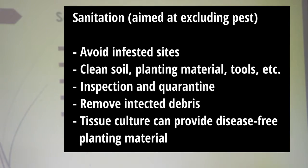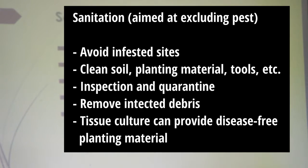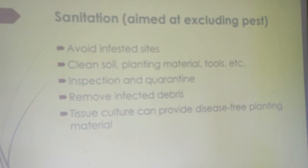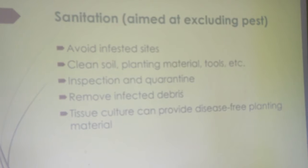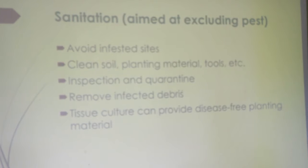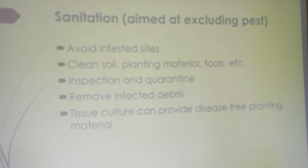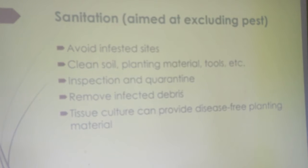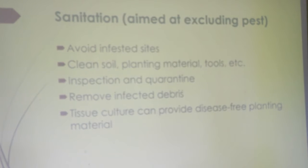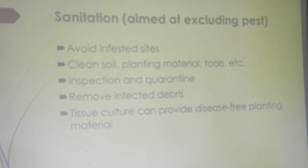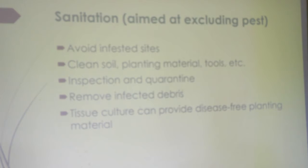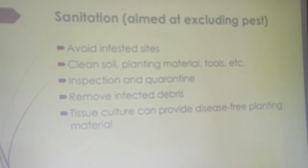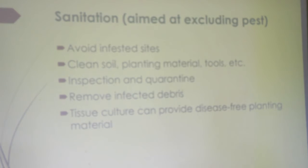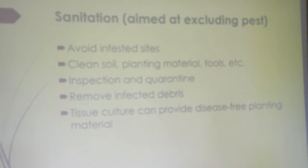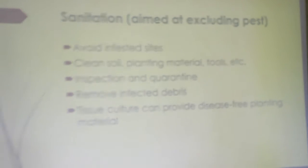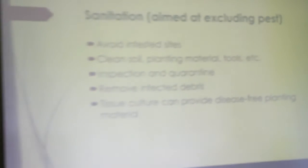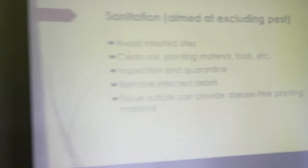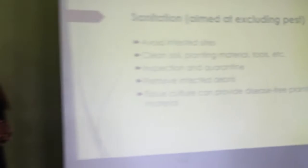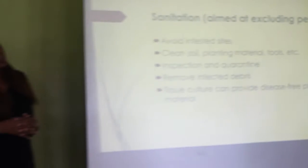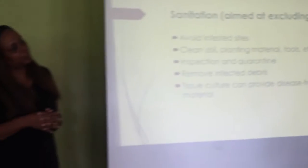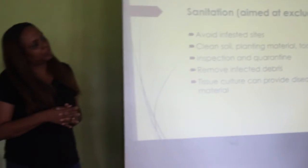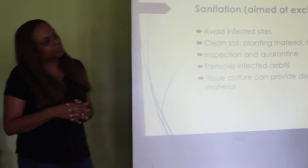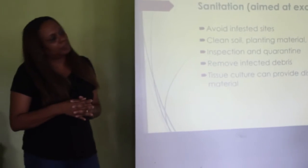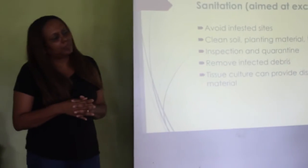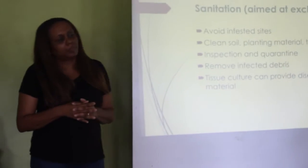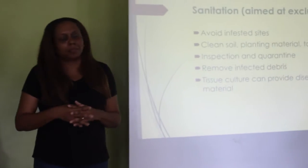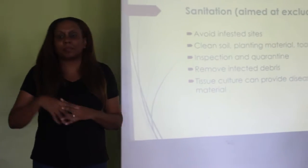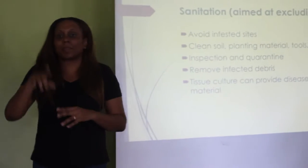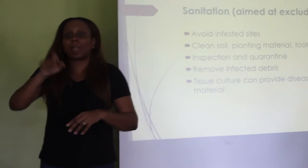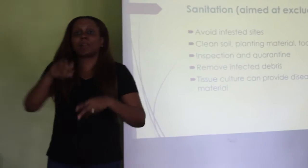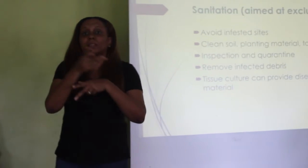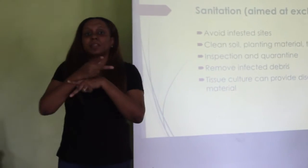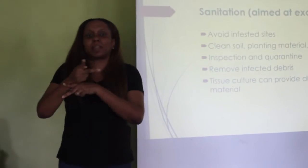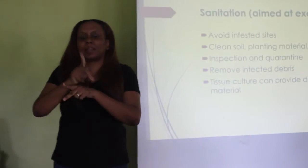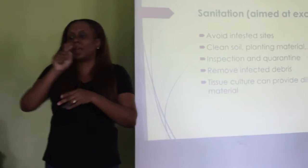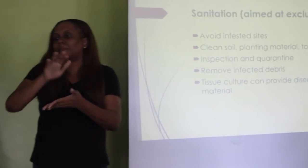we have to take care of our sanitation what we're talking about just know what scientists